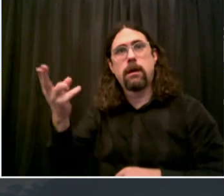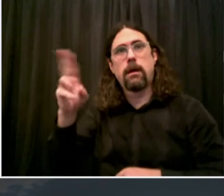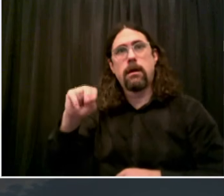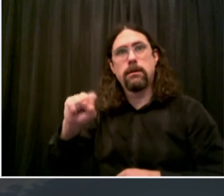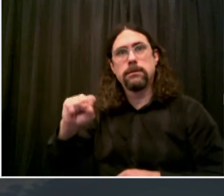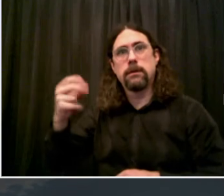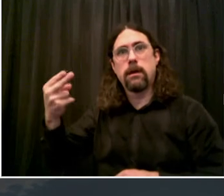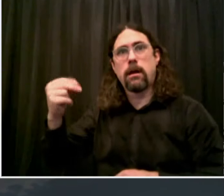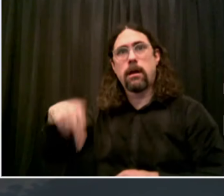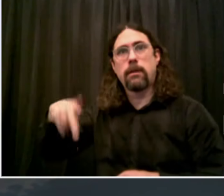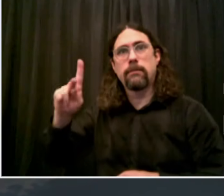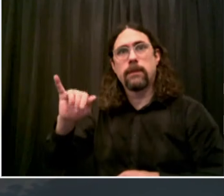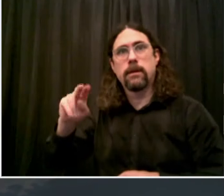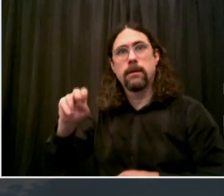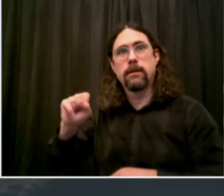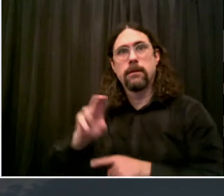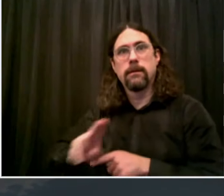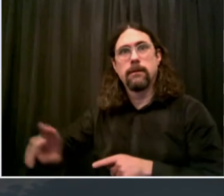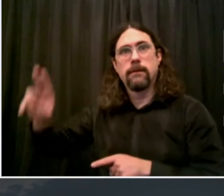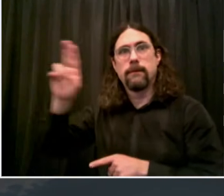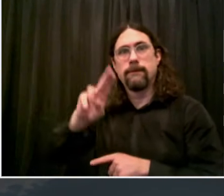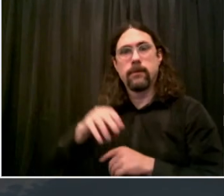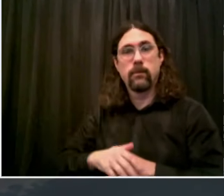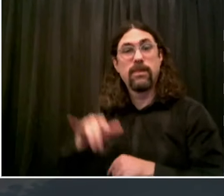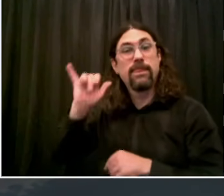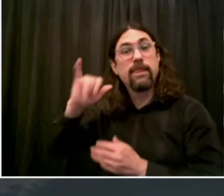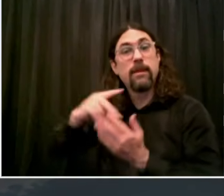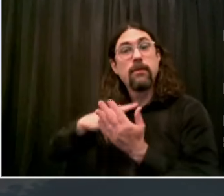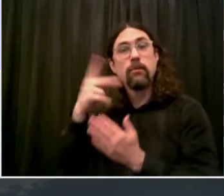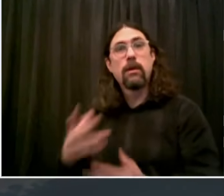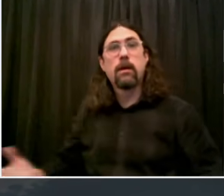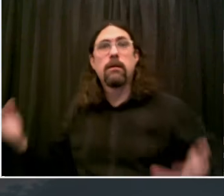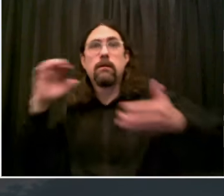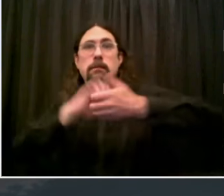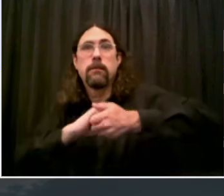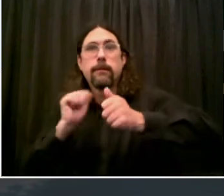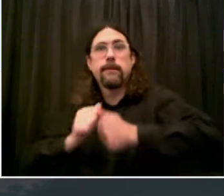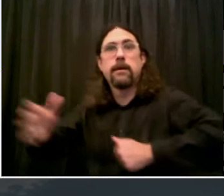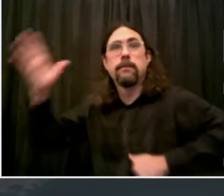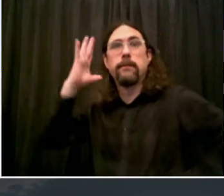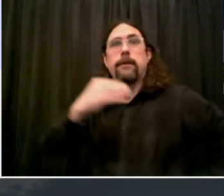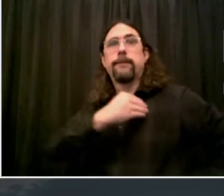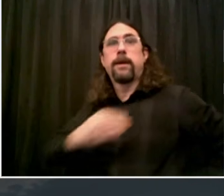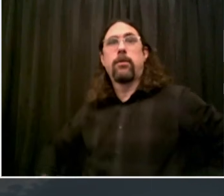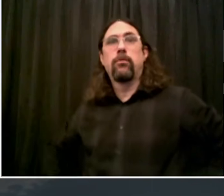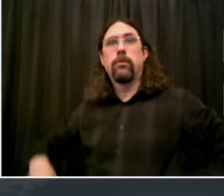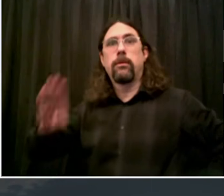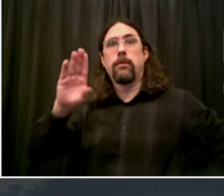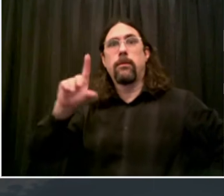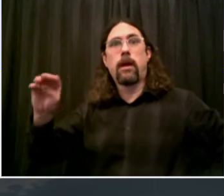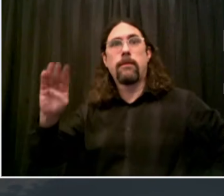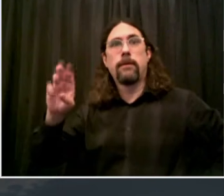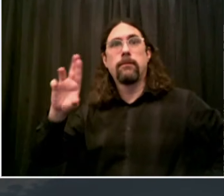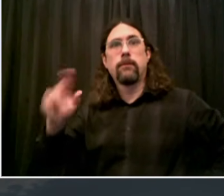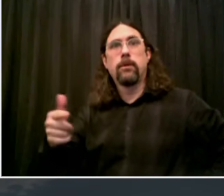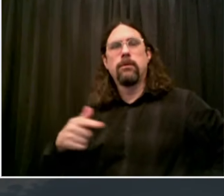FOR MAKING THIS HAPPEN AND HAPPEN QUICKLY. IN THE WEEK OF MAY 24th THOSE TRAINED BY JOHNS